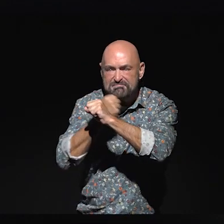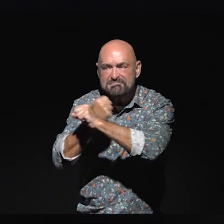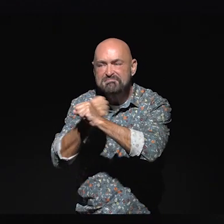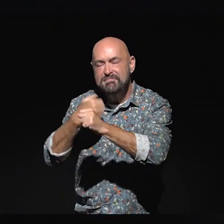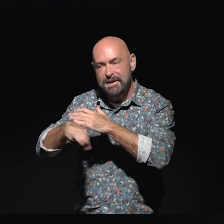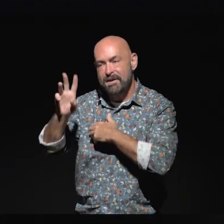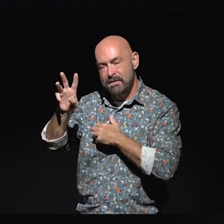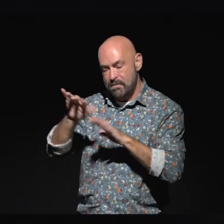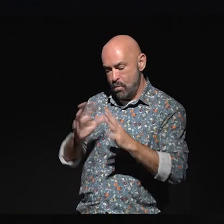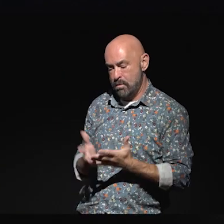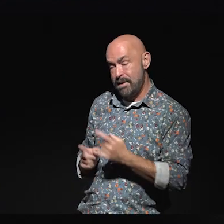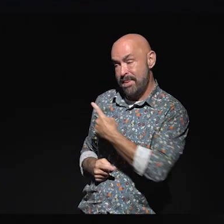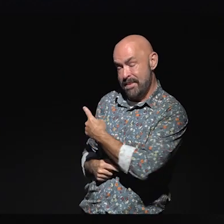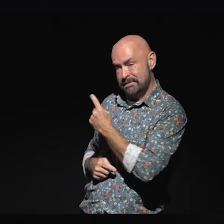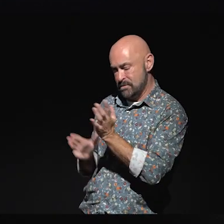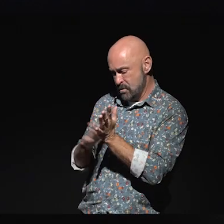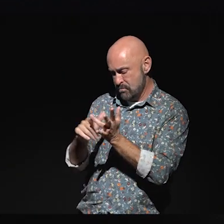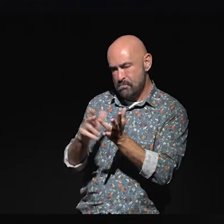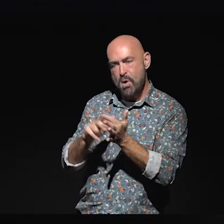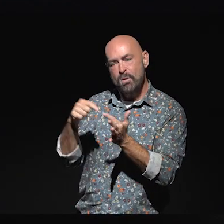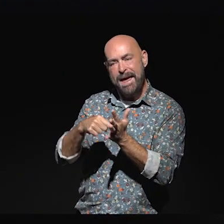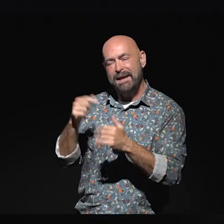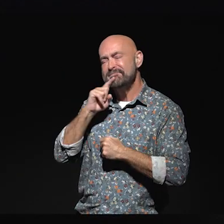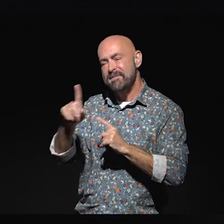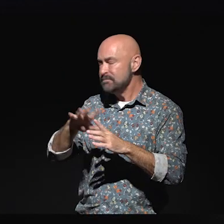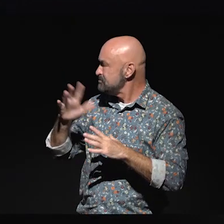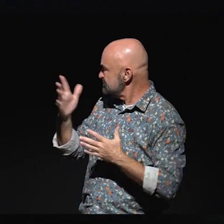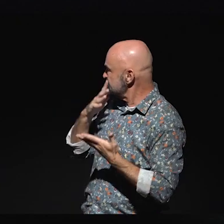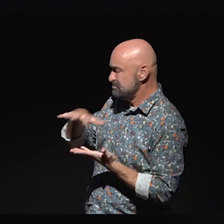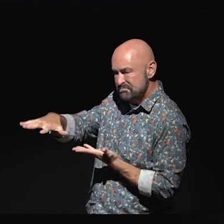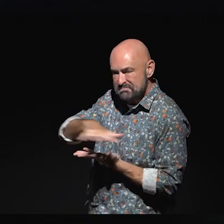in this Monet-like garden, as you see it here.